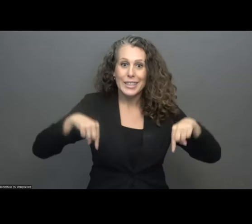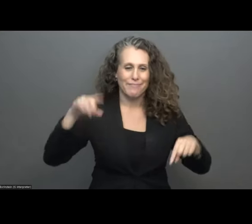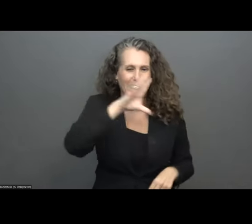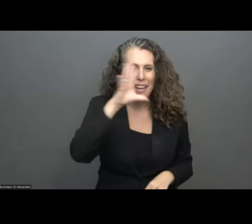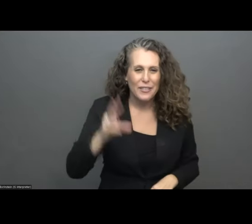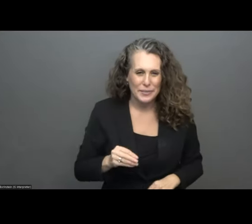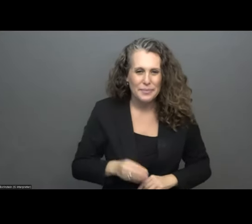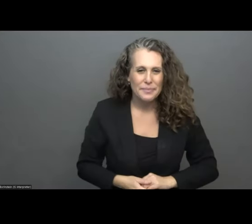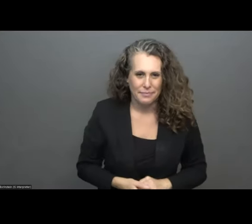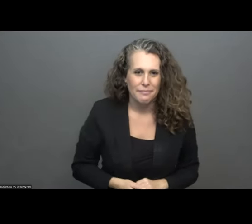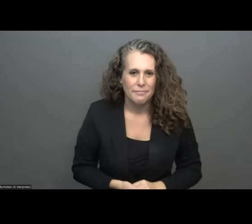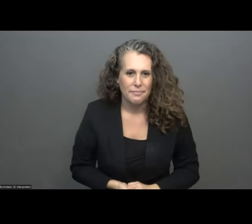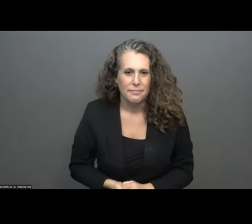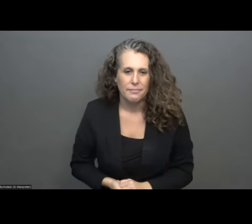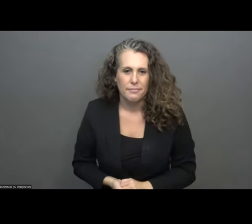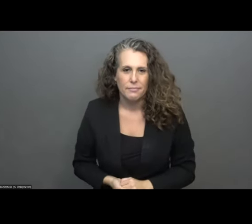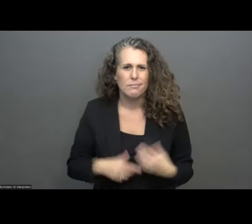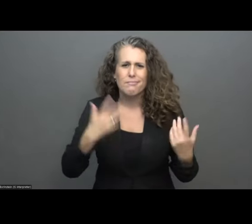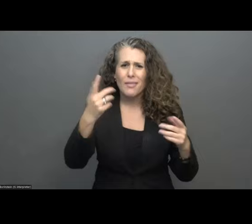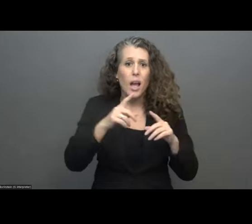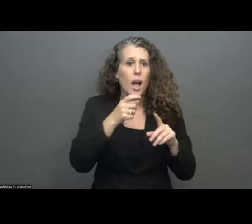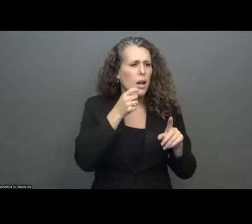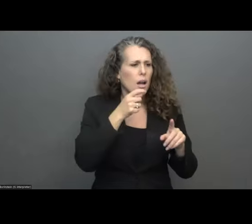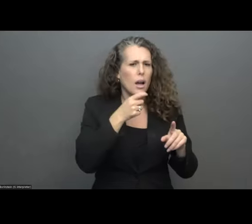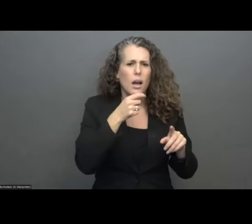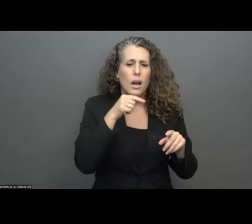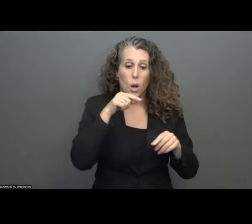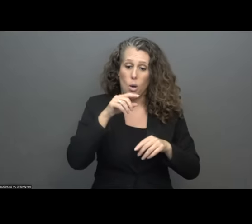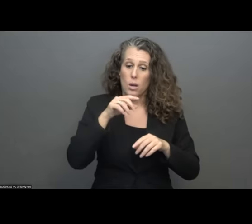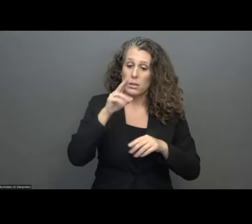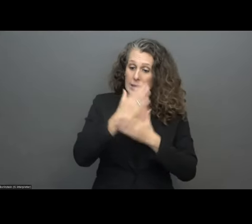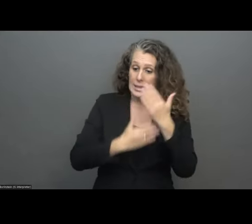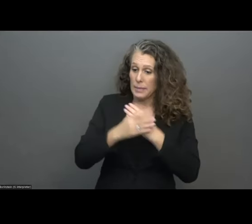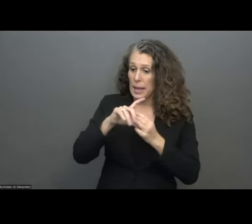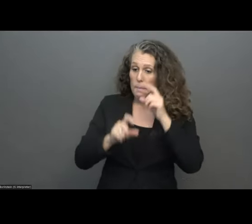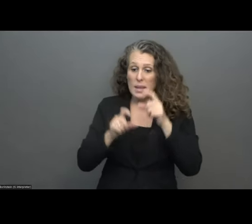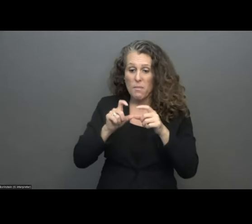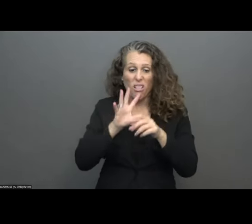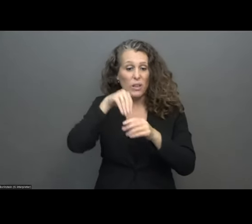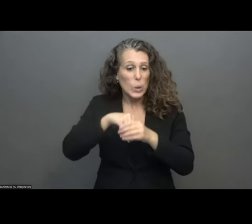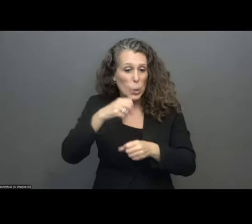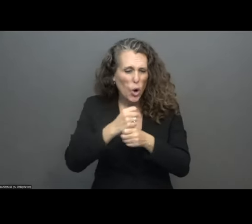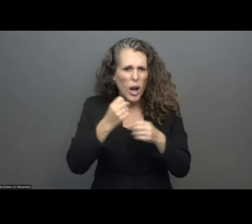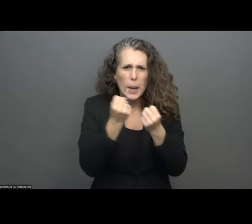the capital images have a on ethic. 14:44:39 So let's assume it on every button